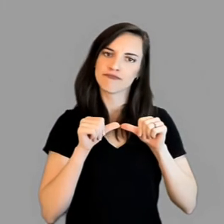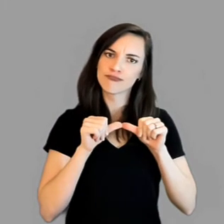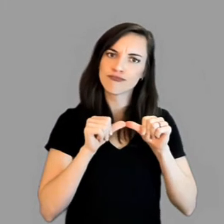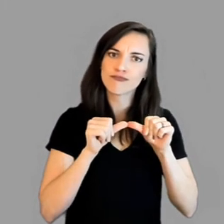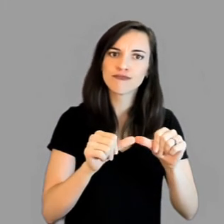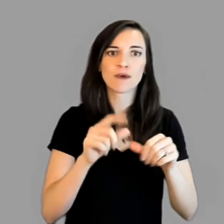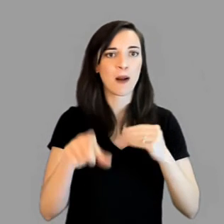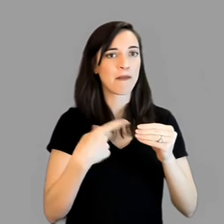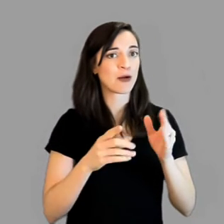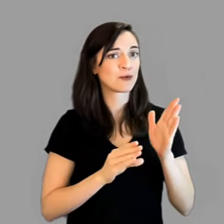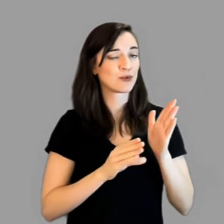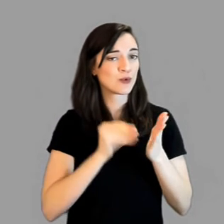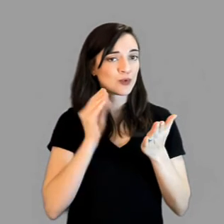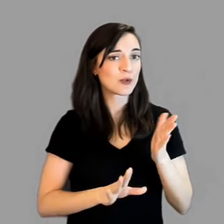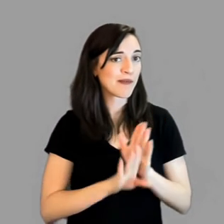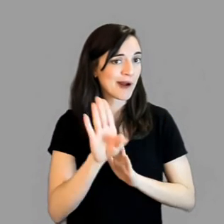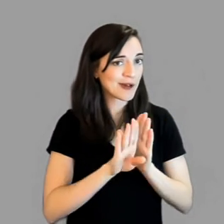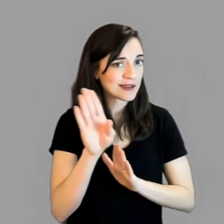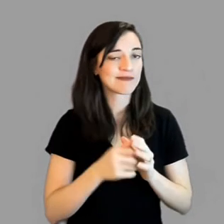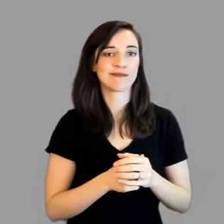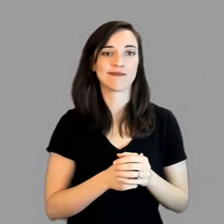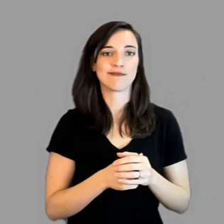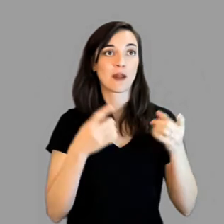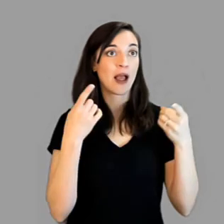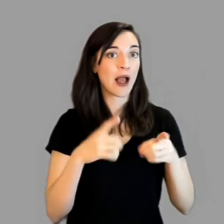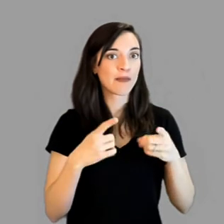Constant conversations about the student’s individual progress and what each other are